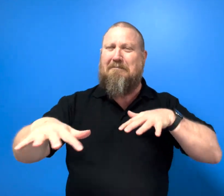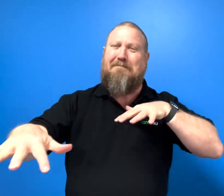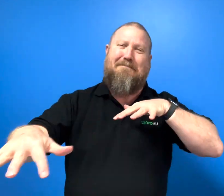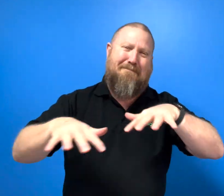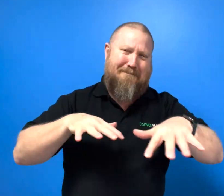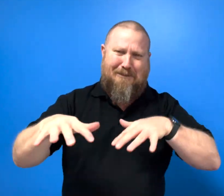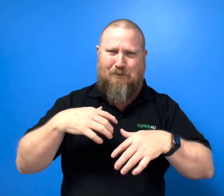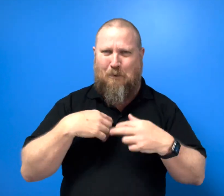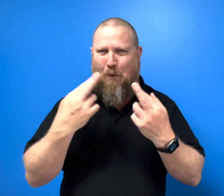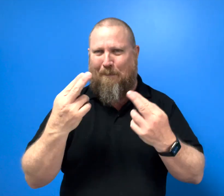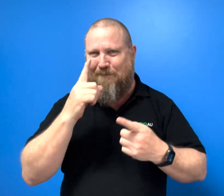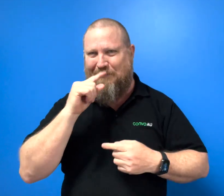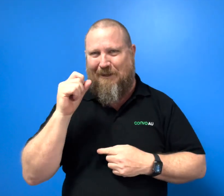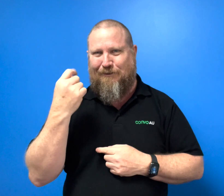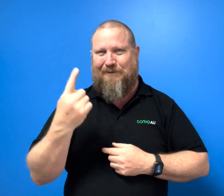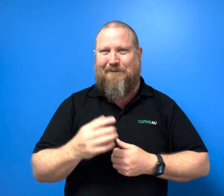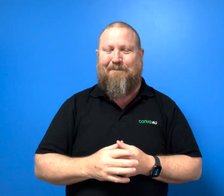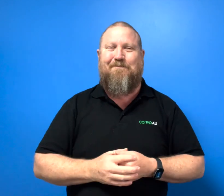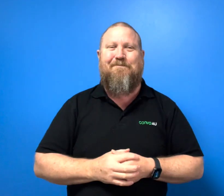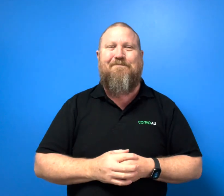and hope you can understand why.